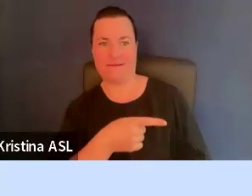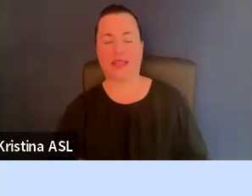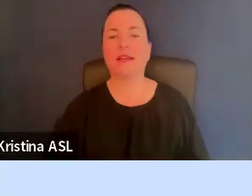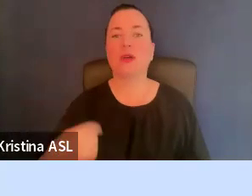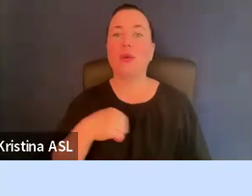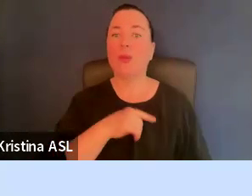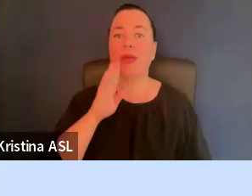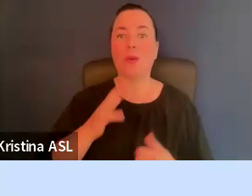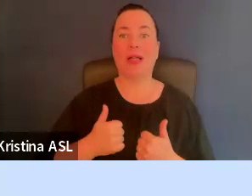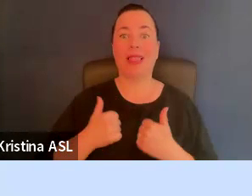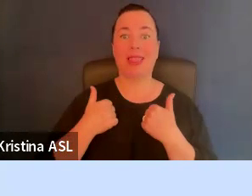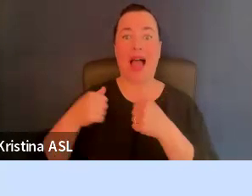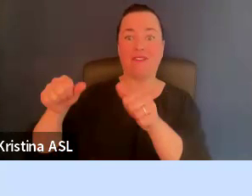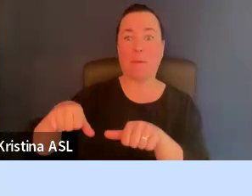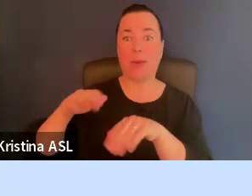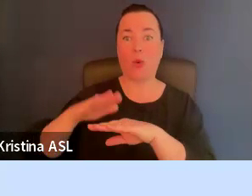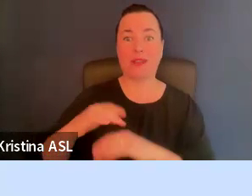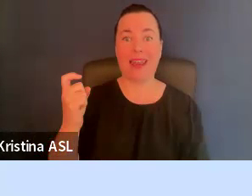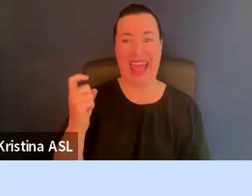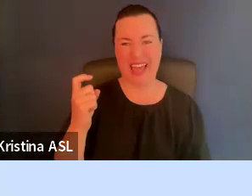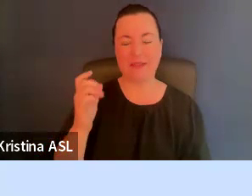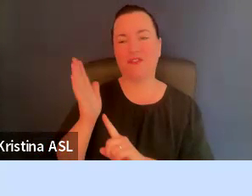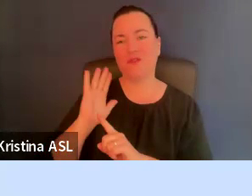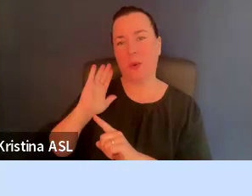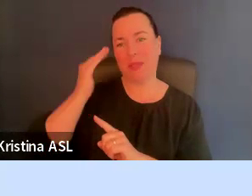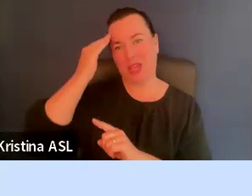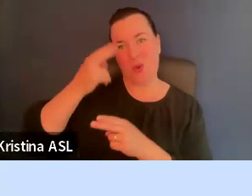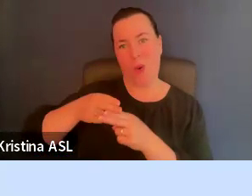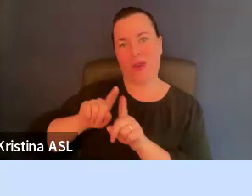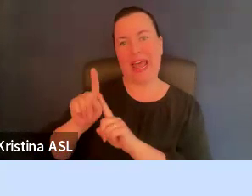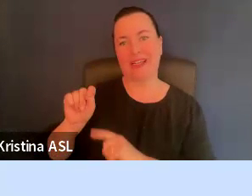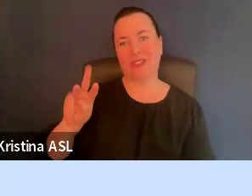formerly known as Twitter, today, and hope you'll join us on our socials